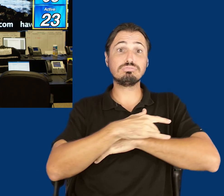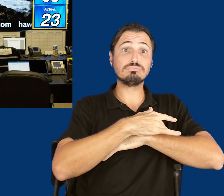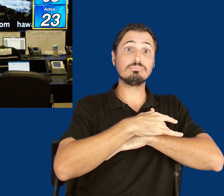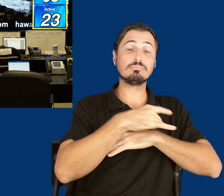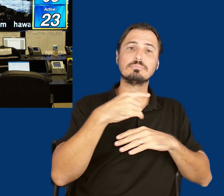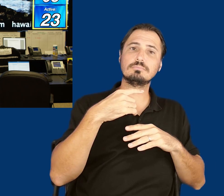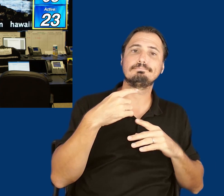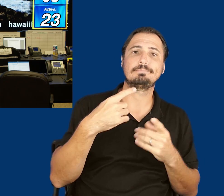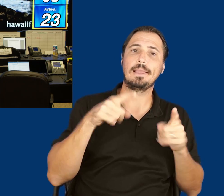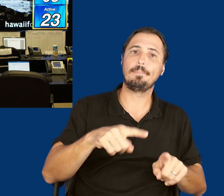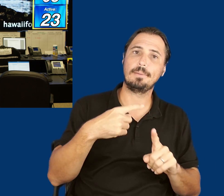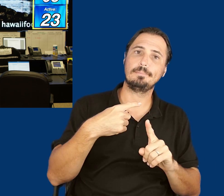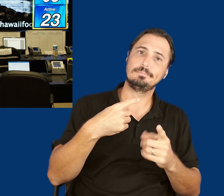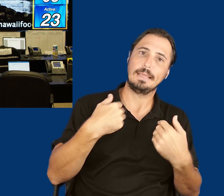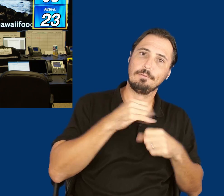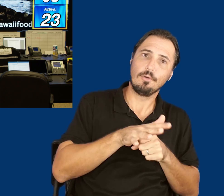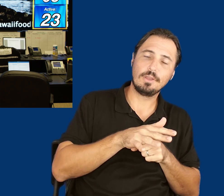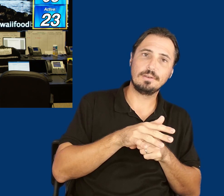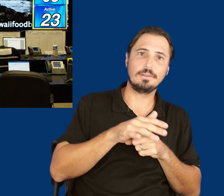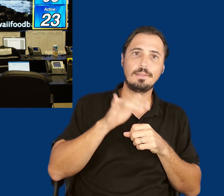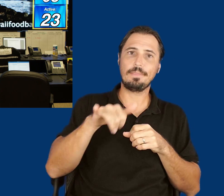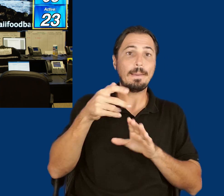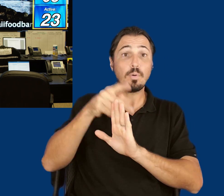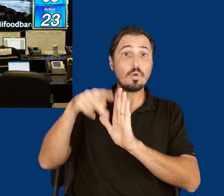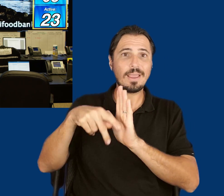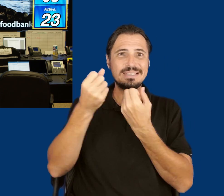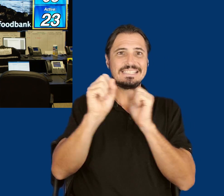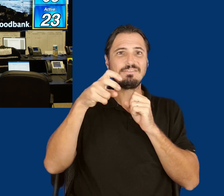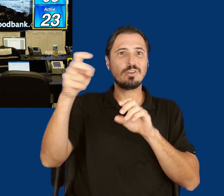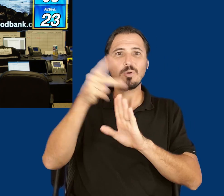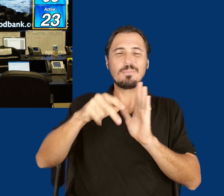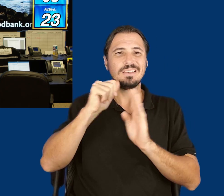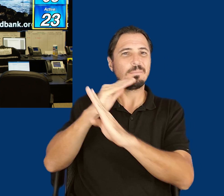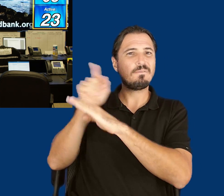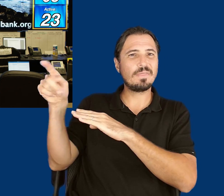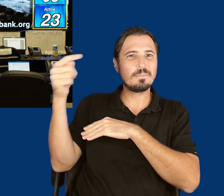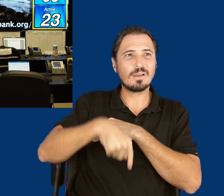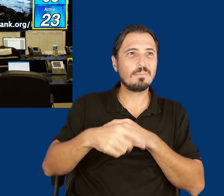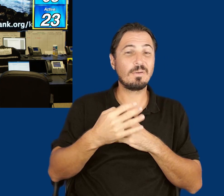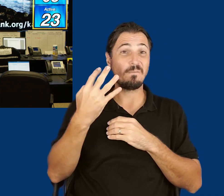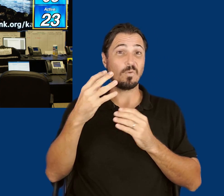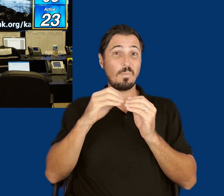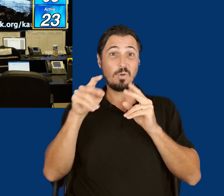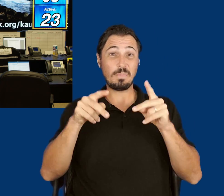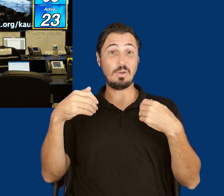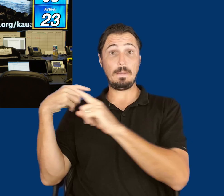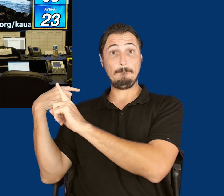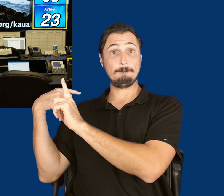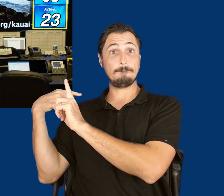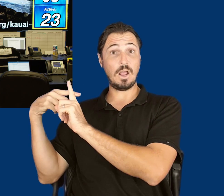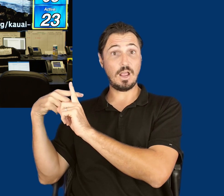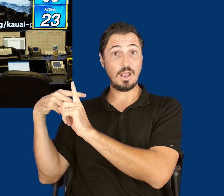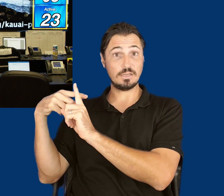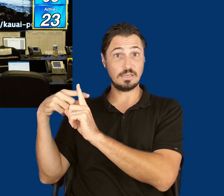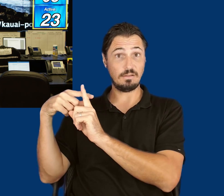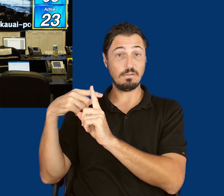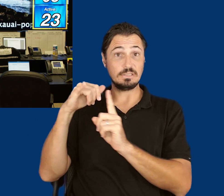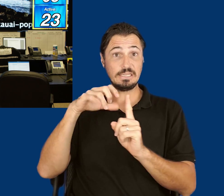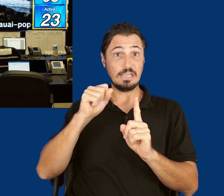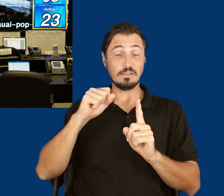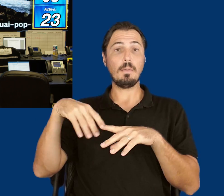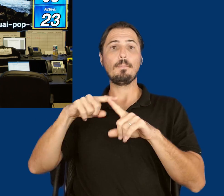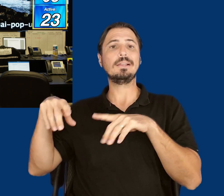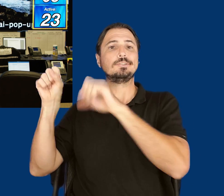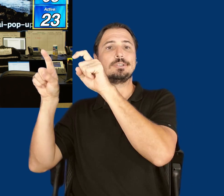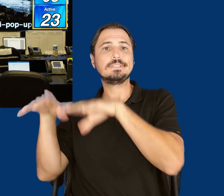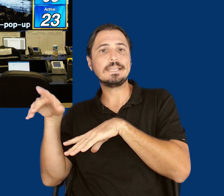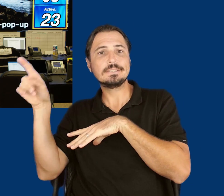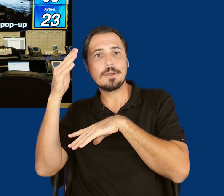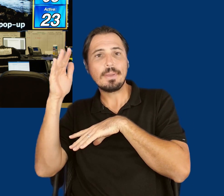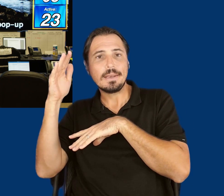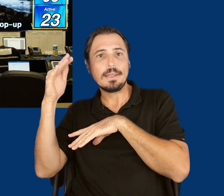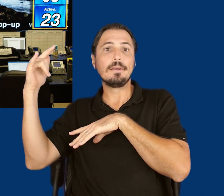this. Twelve more cases had a positive pre-travel test, but received their test results only after their arrival on our island. The Safe Travel program did not prevent those cases either.